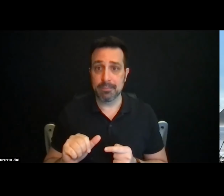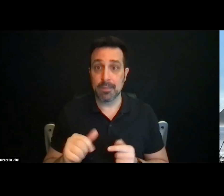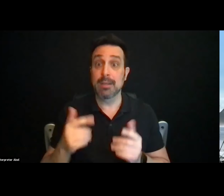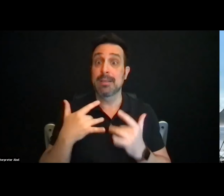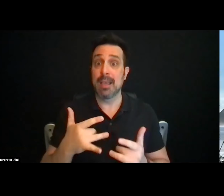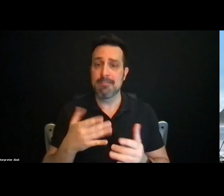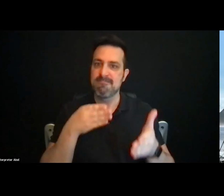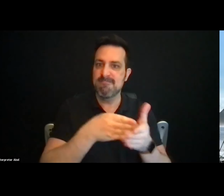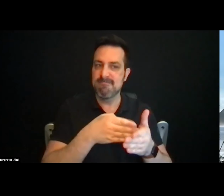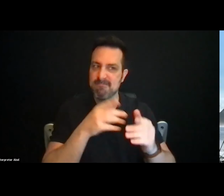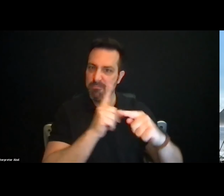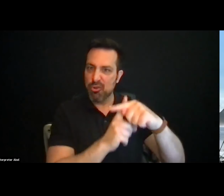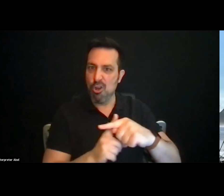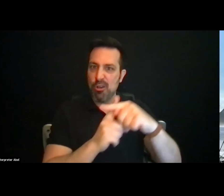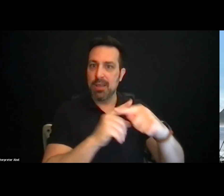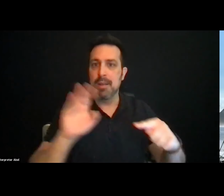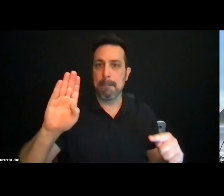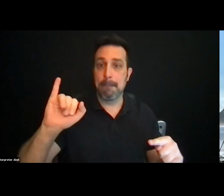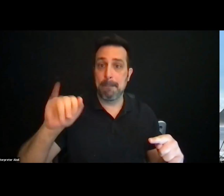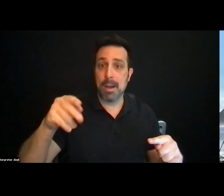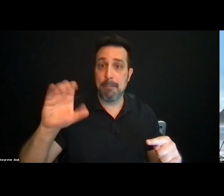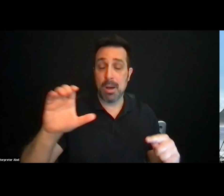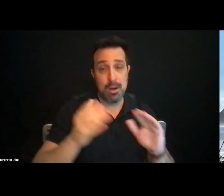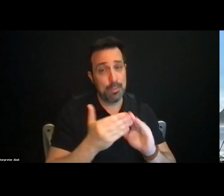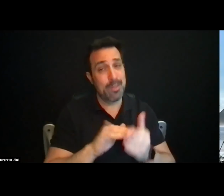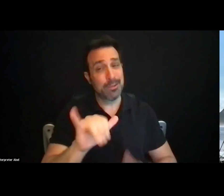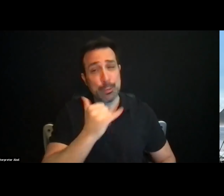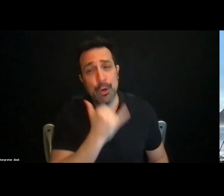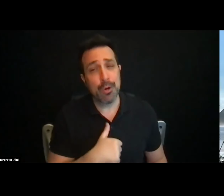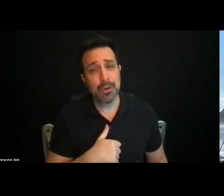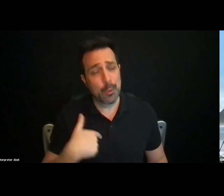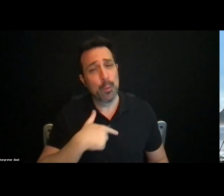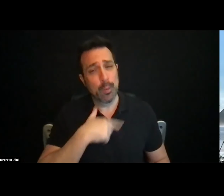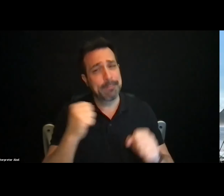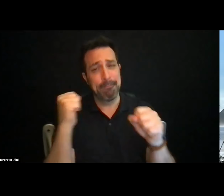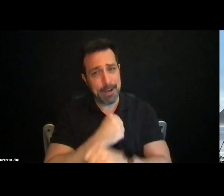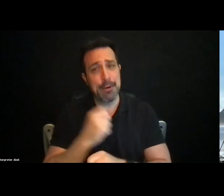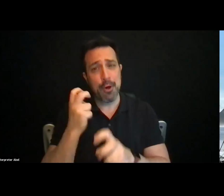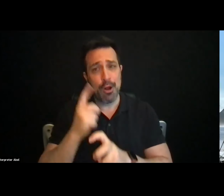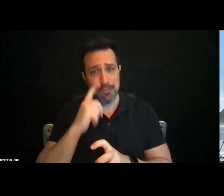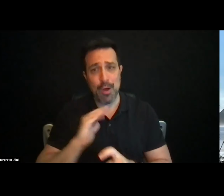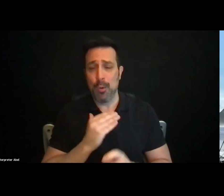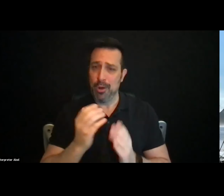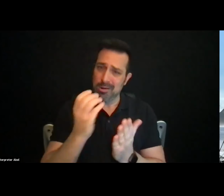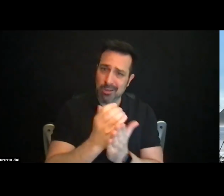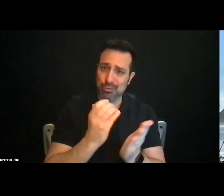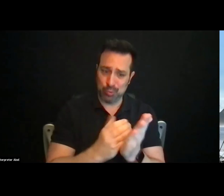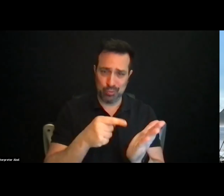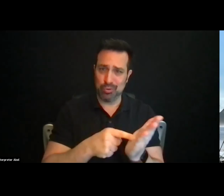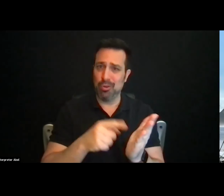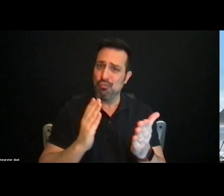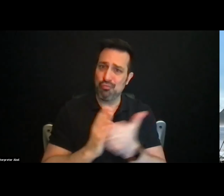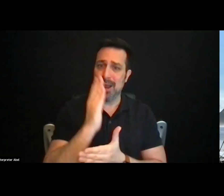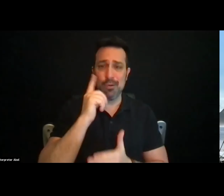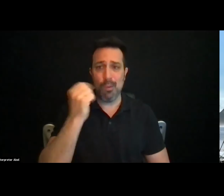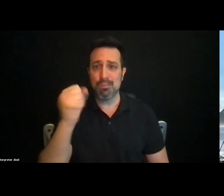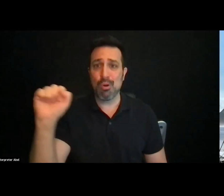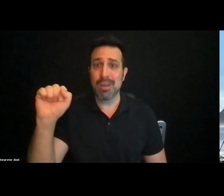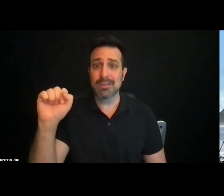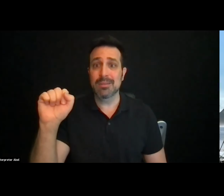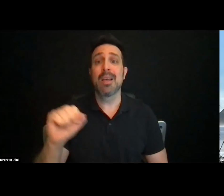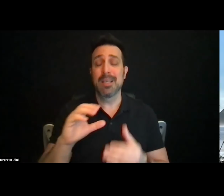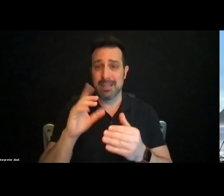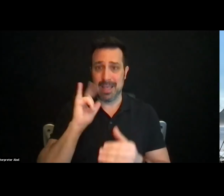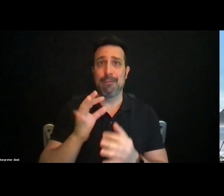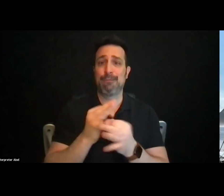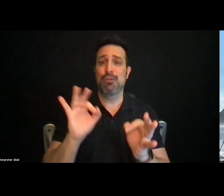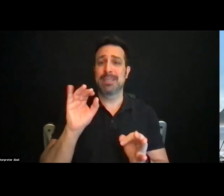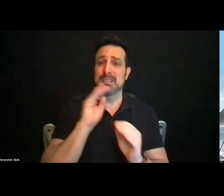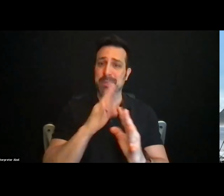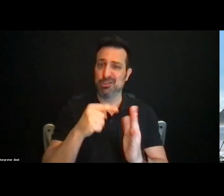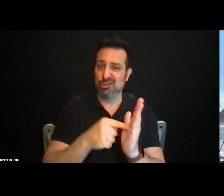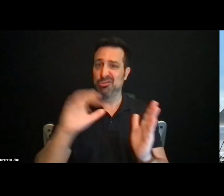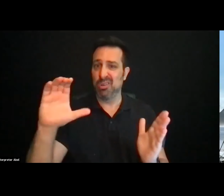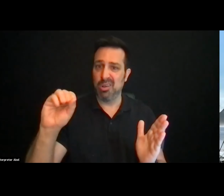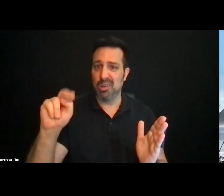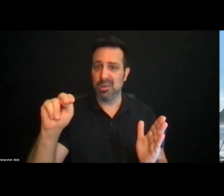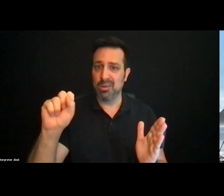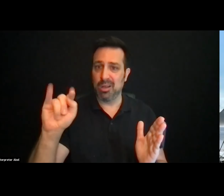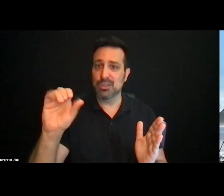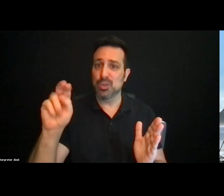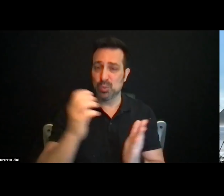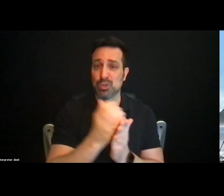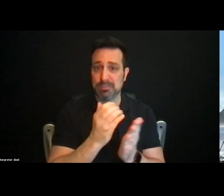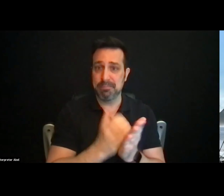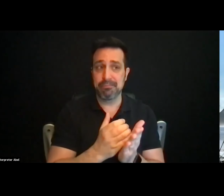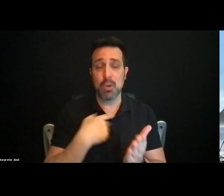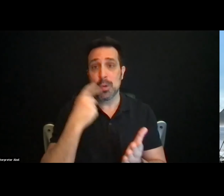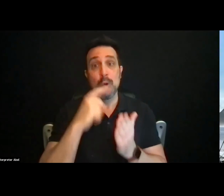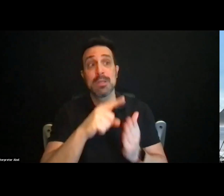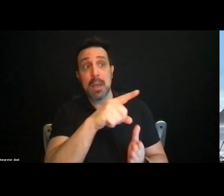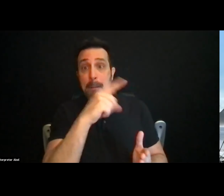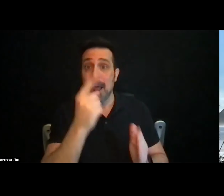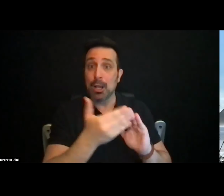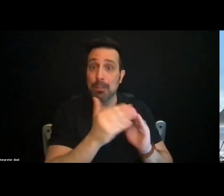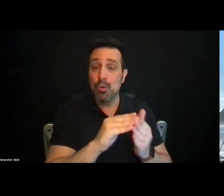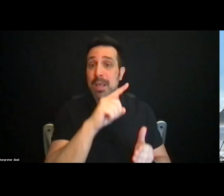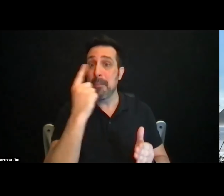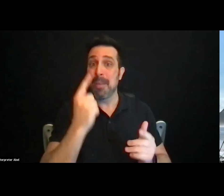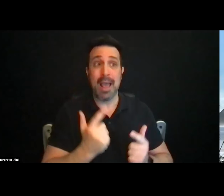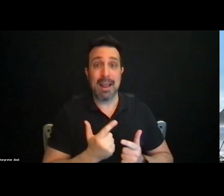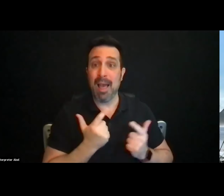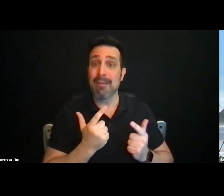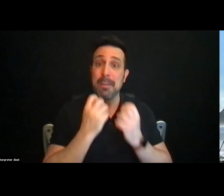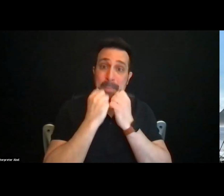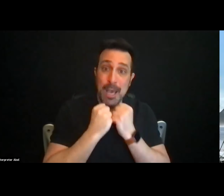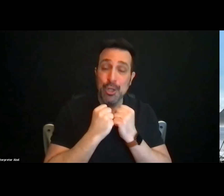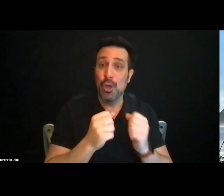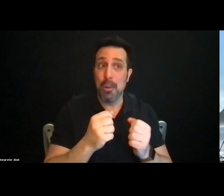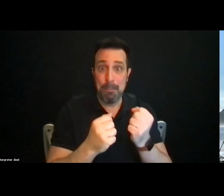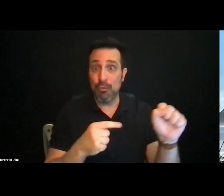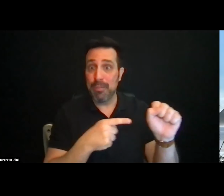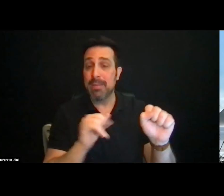democracy